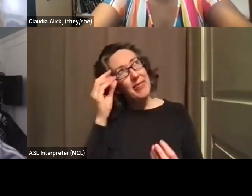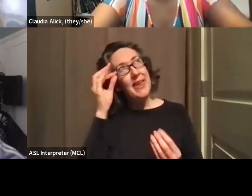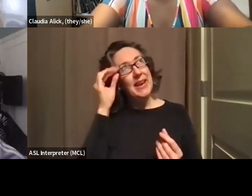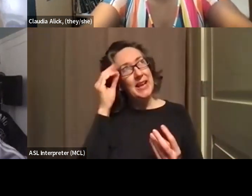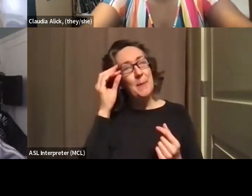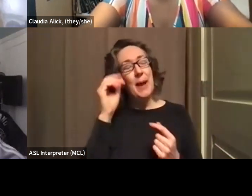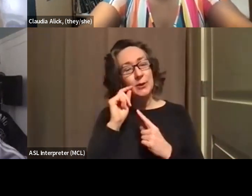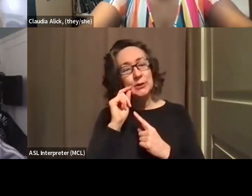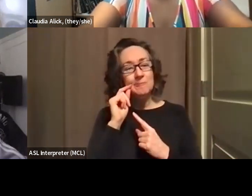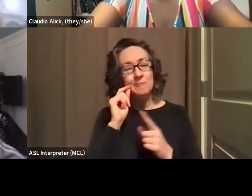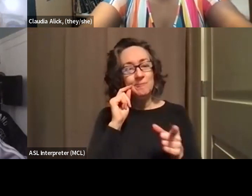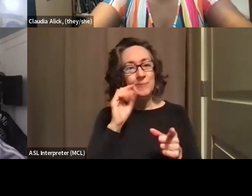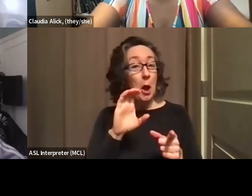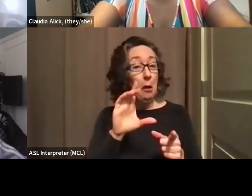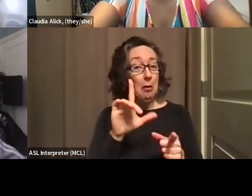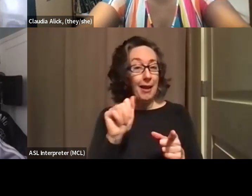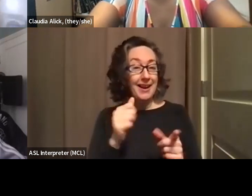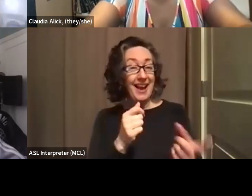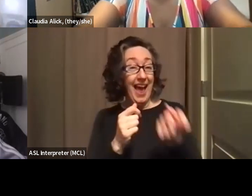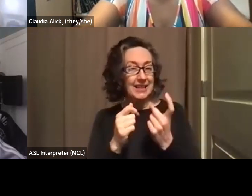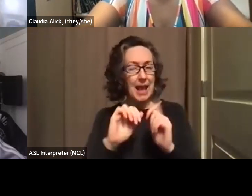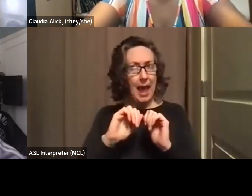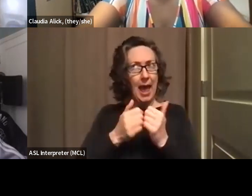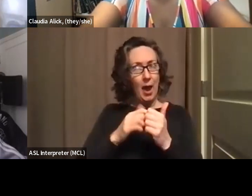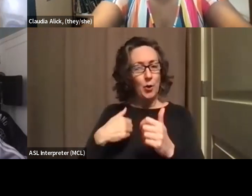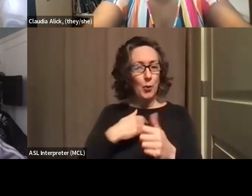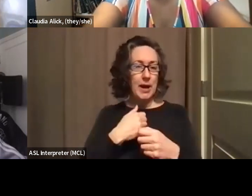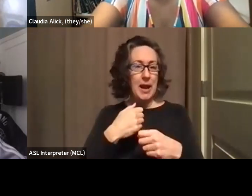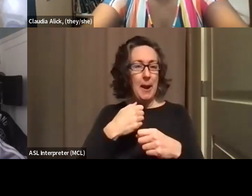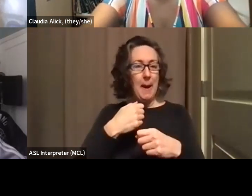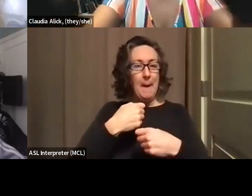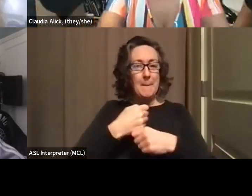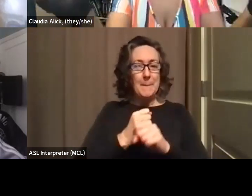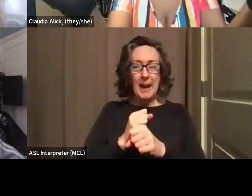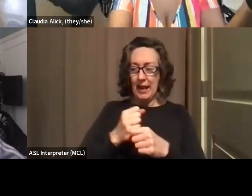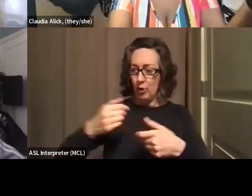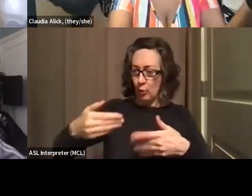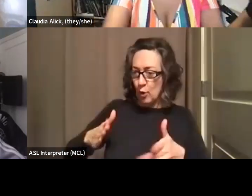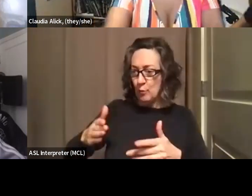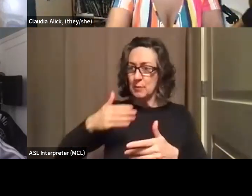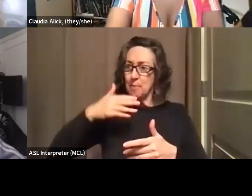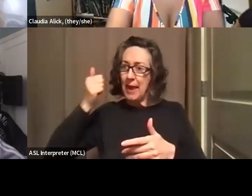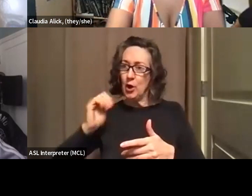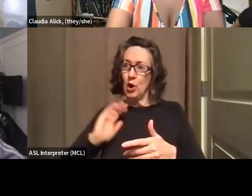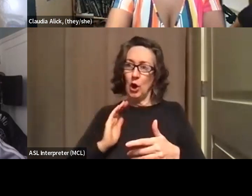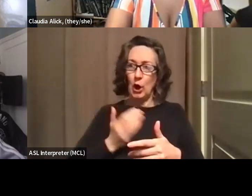you asked the question, is how do we make our rooms better for our disability.